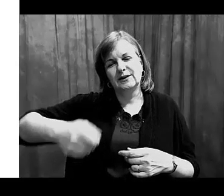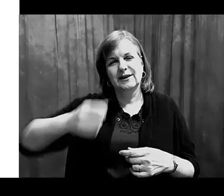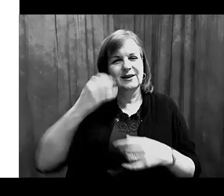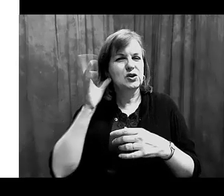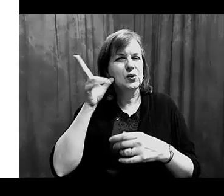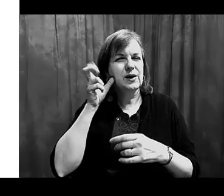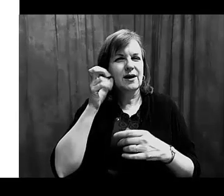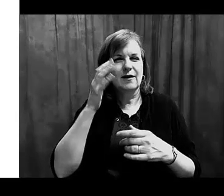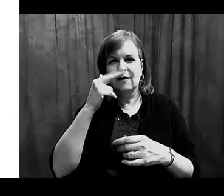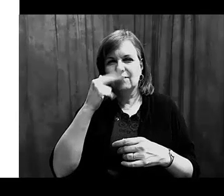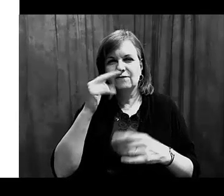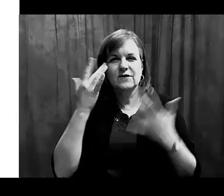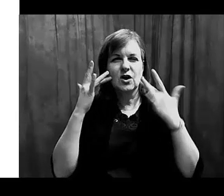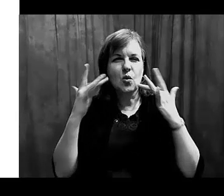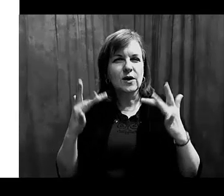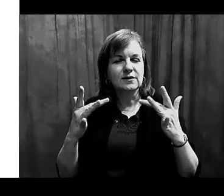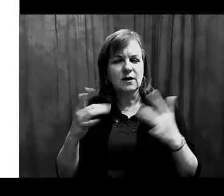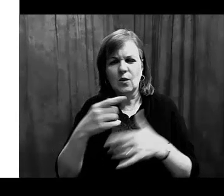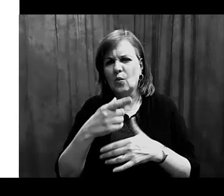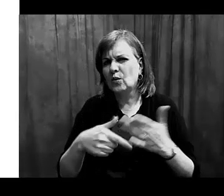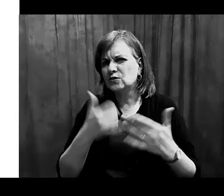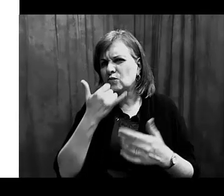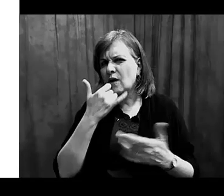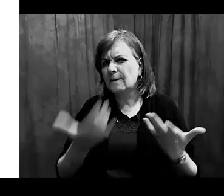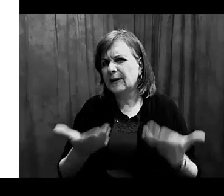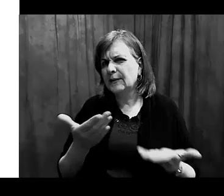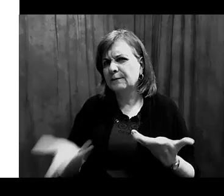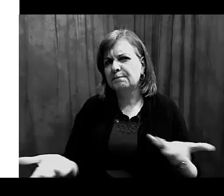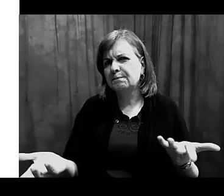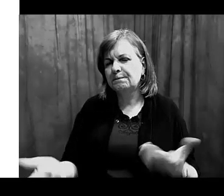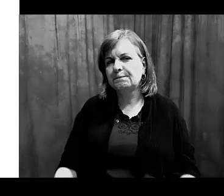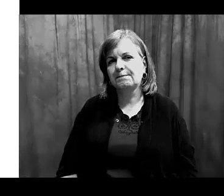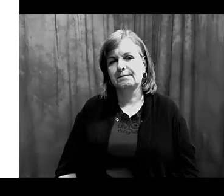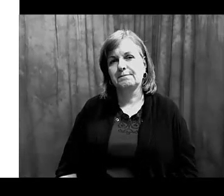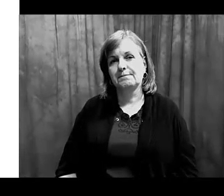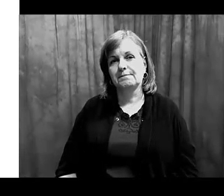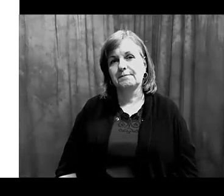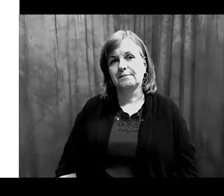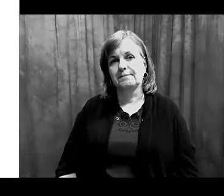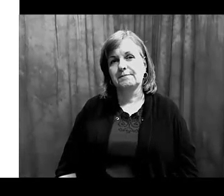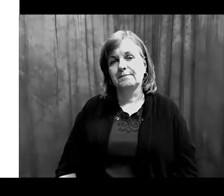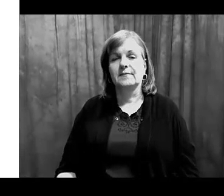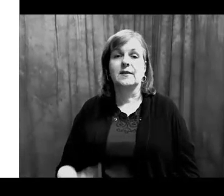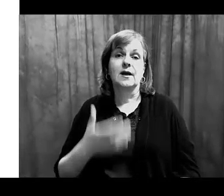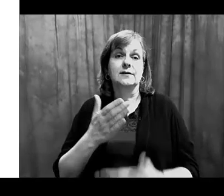you turn the key and it makes a funny clicking noise what might be wrong?